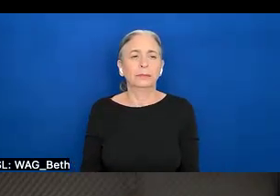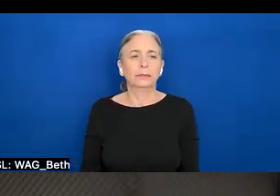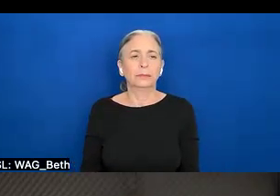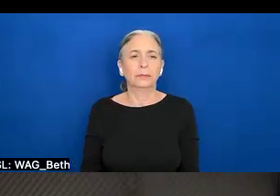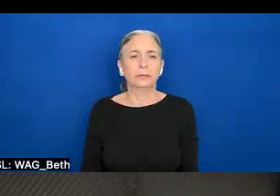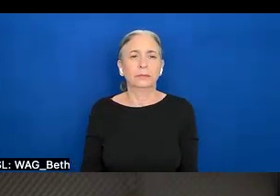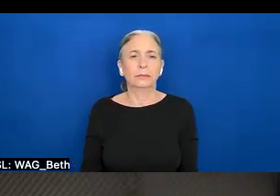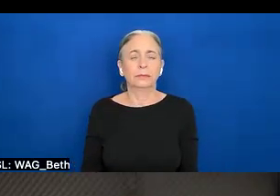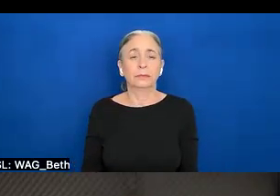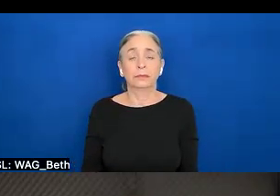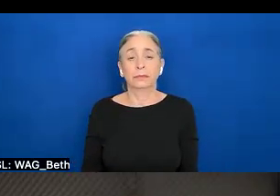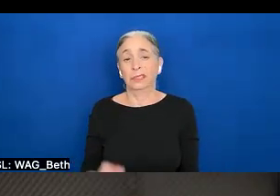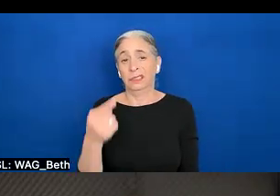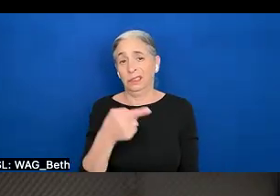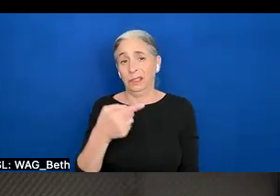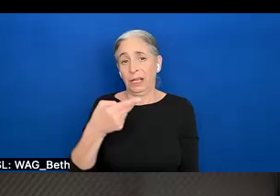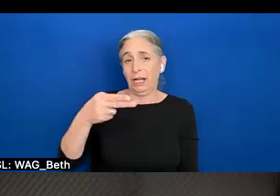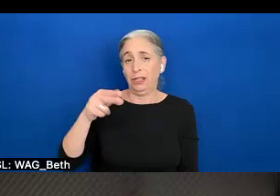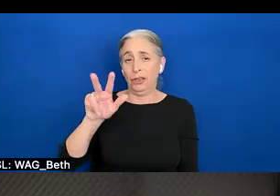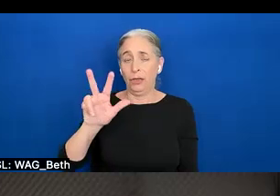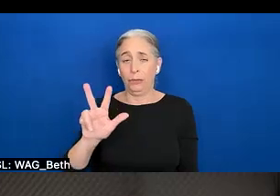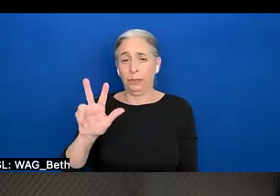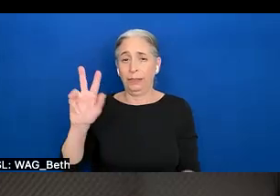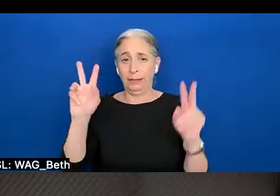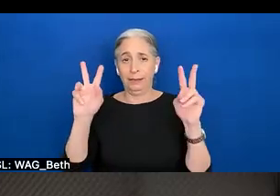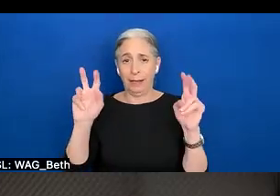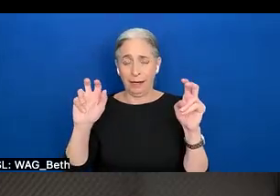In this case, it's an H3 title. So, third level.